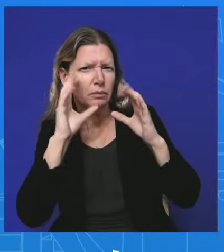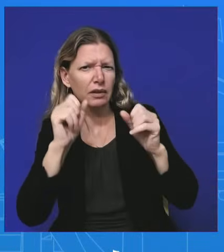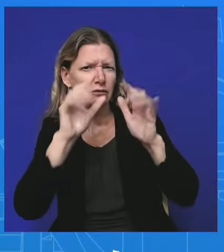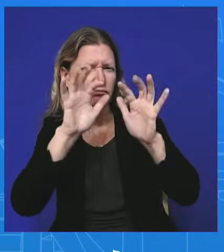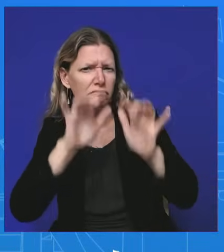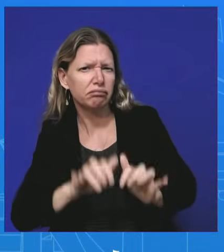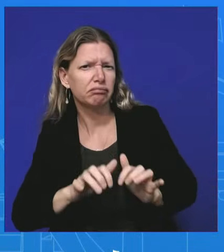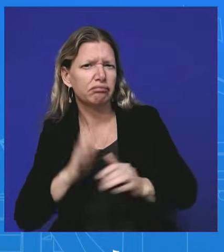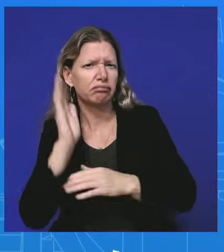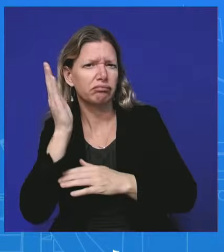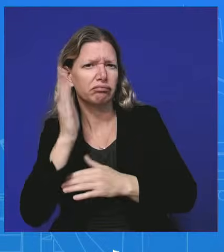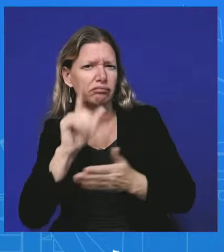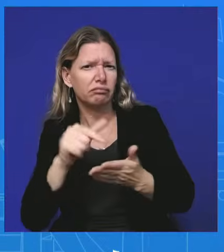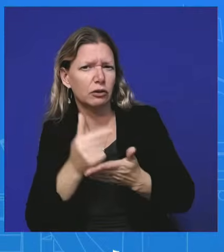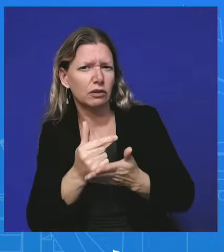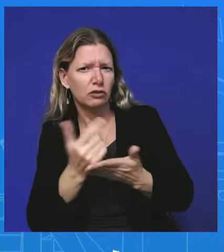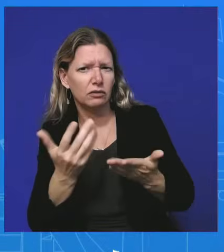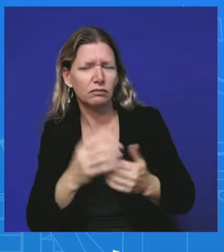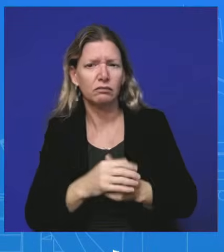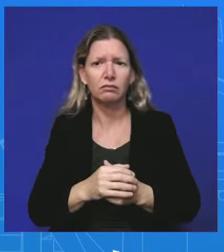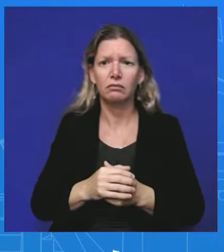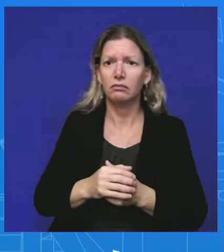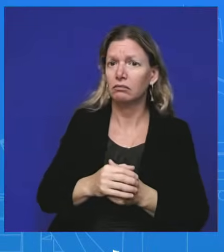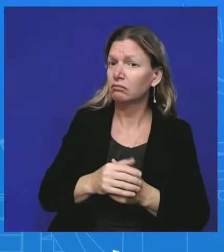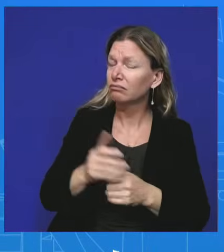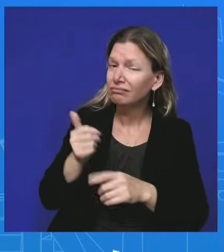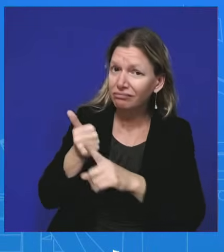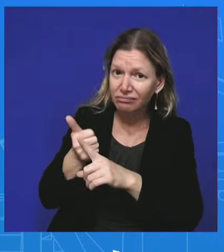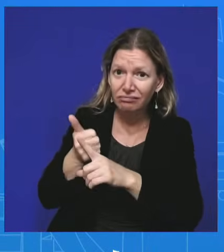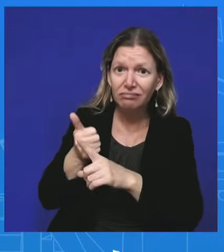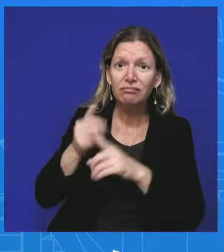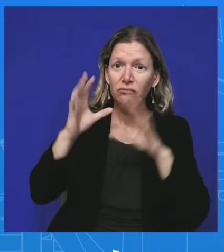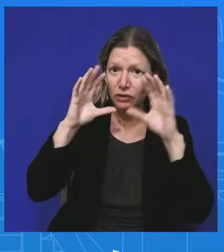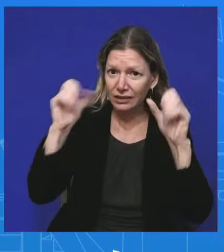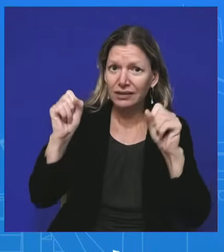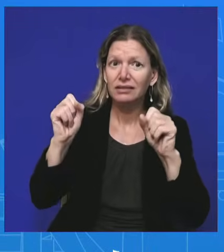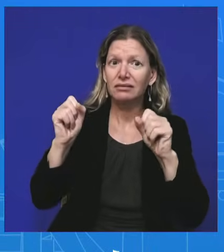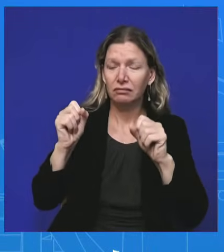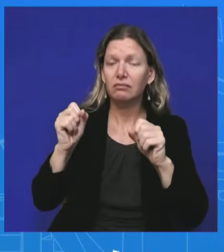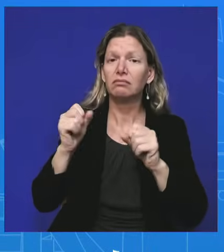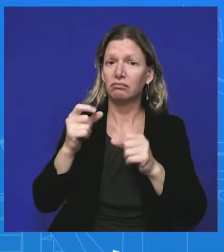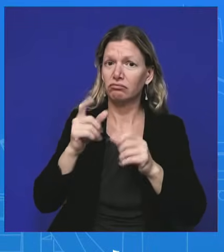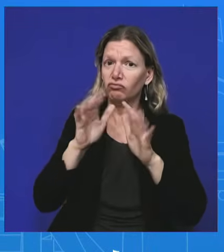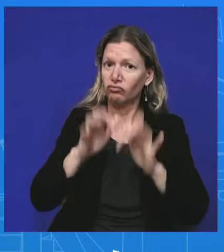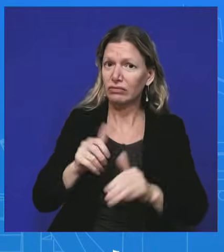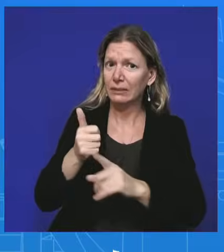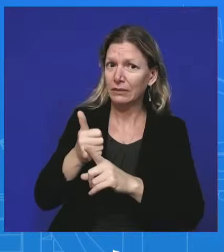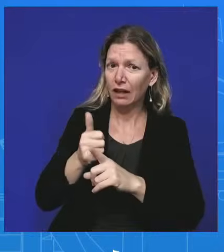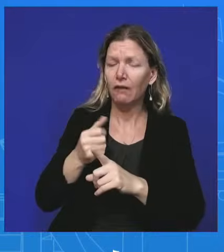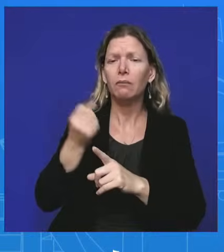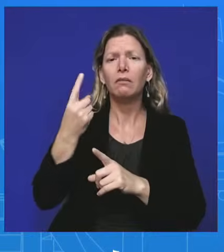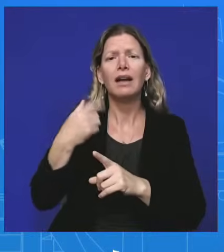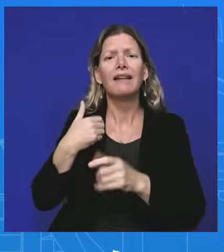Ms. Jean-Pierre: The usual senior advisors. The Press: I know -- I know Mayor Benjamin was traveling. I know the Vice President has -- Ms. Jean-Pierre: I don't --